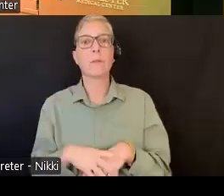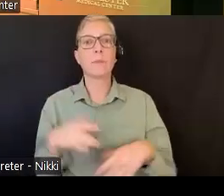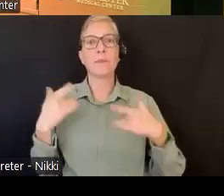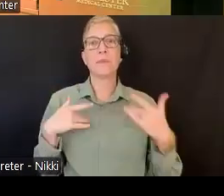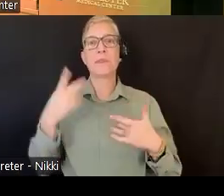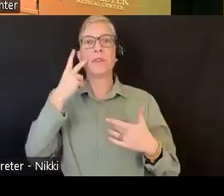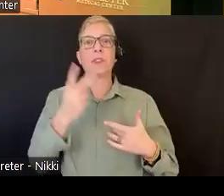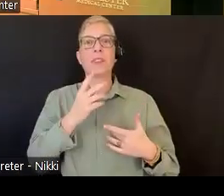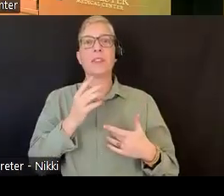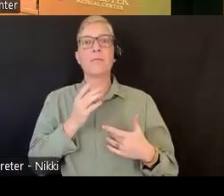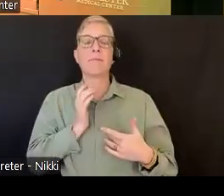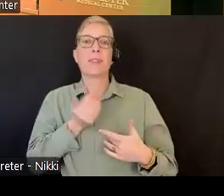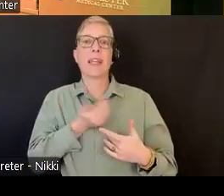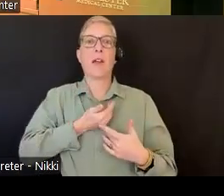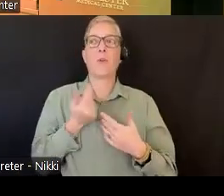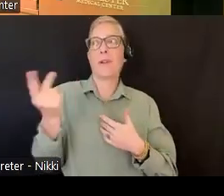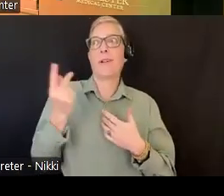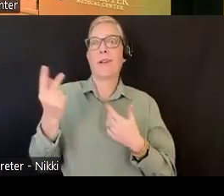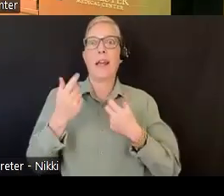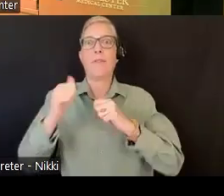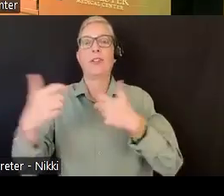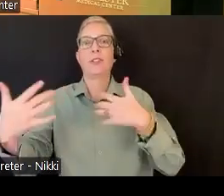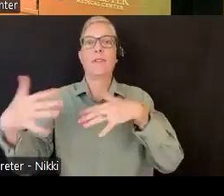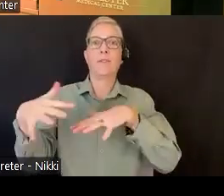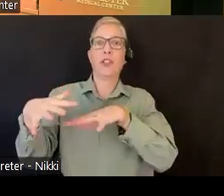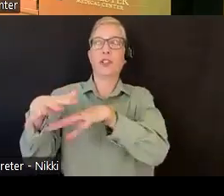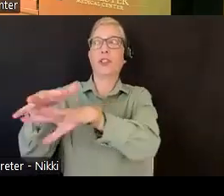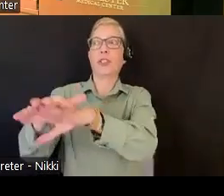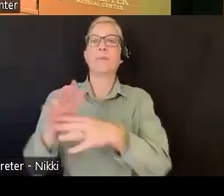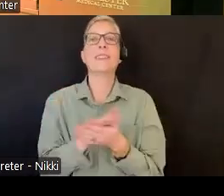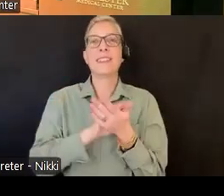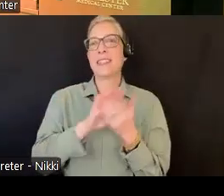same ideas. also really nice to be back here at University of Rochester and my brother Ray